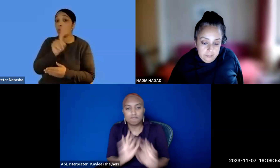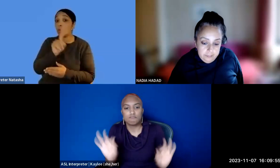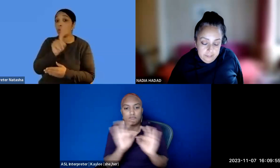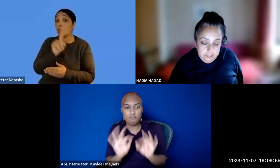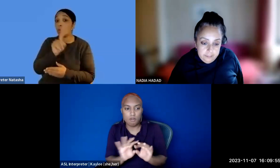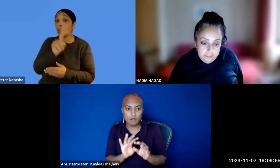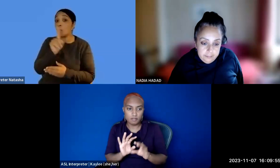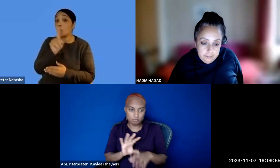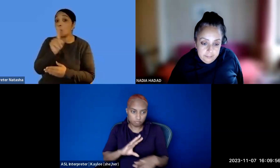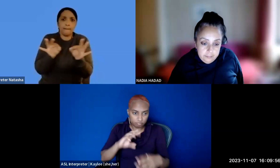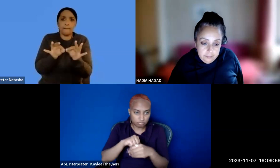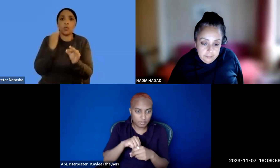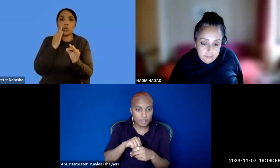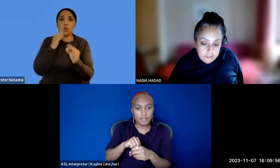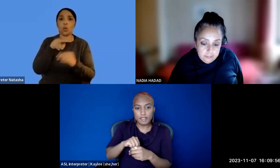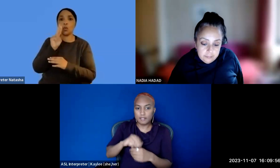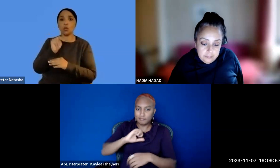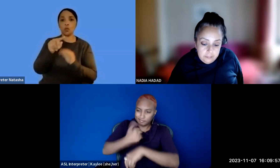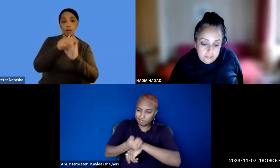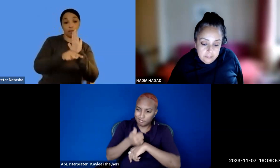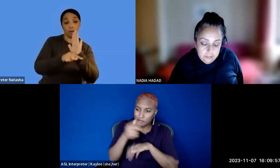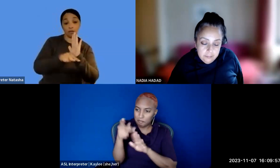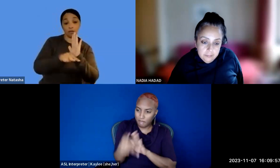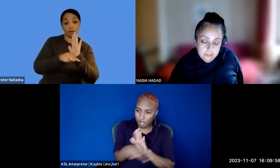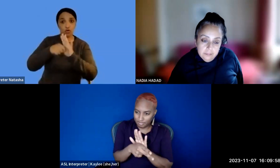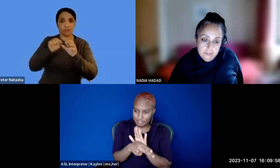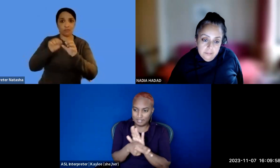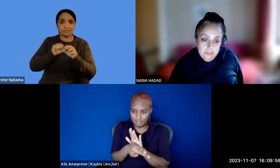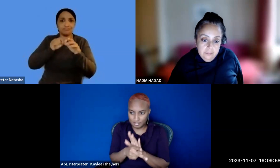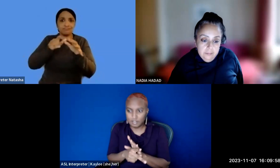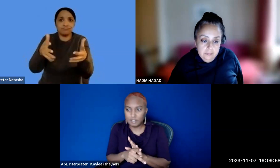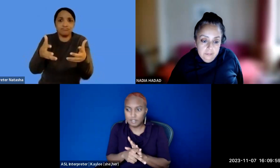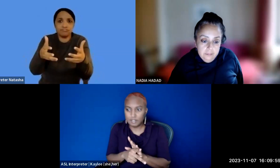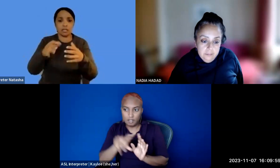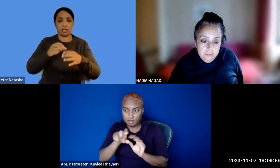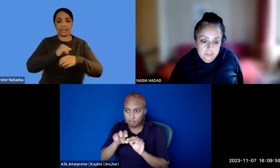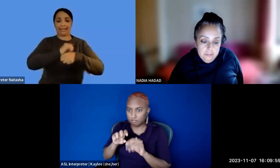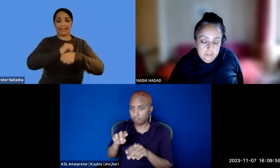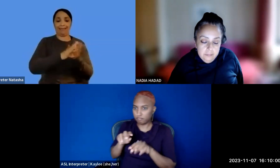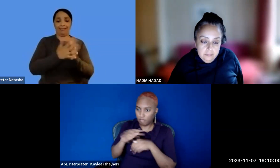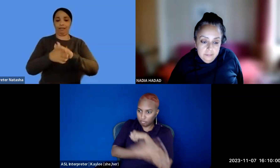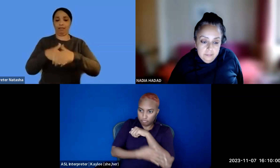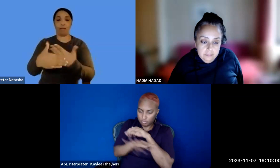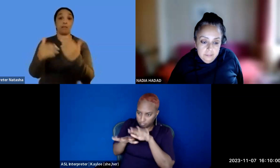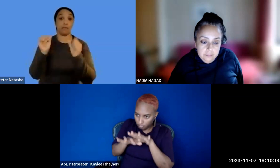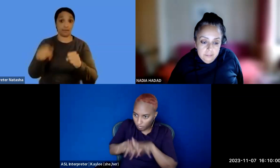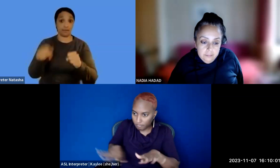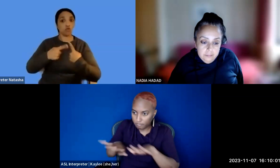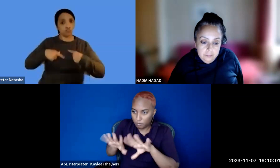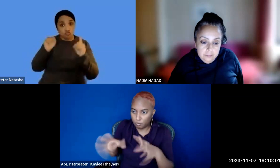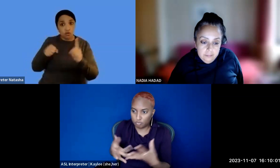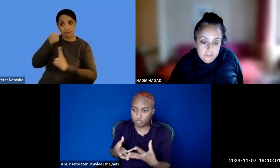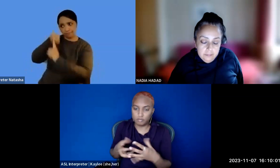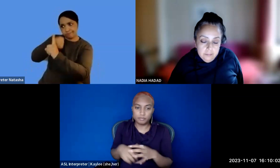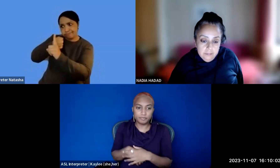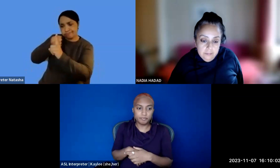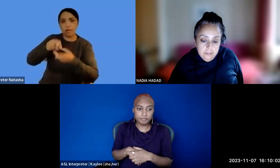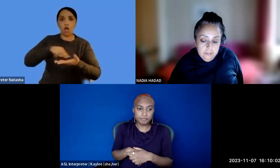and programs overseas. We can advocate for the implementation of the convention here in Brussels.